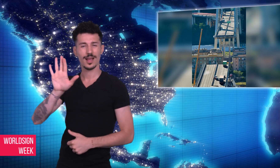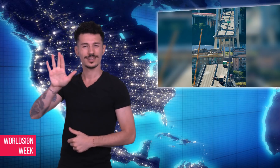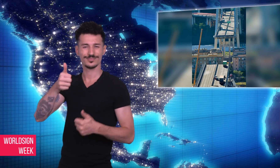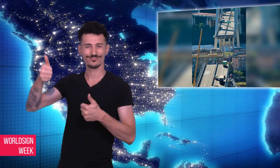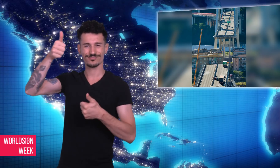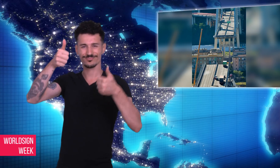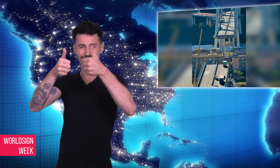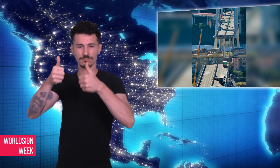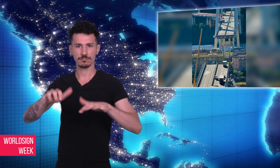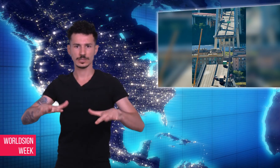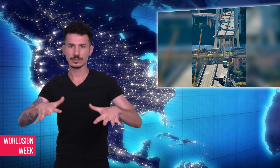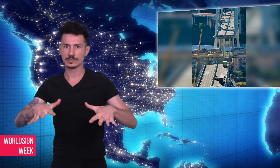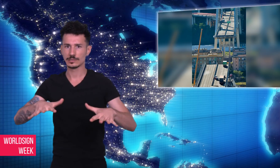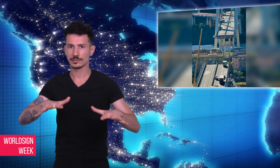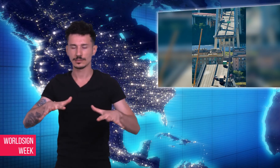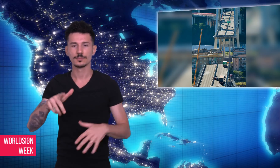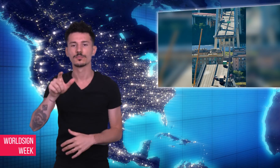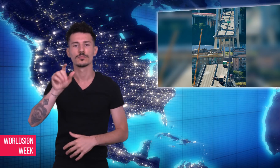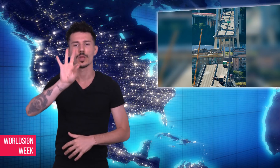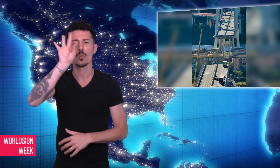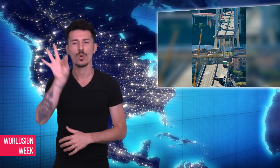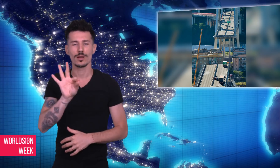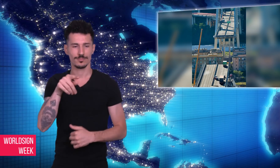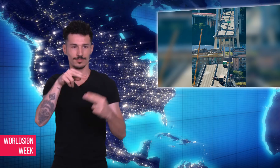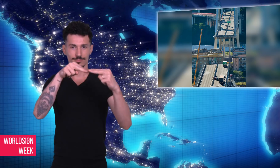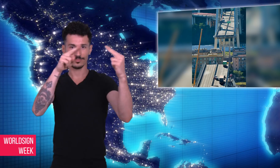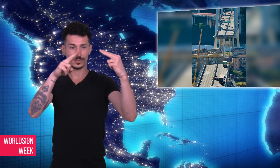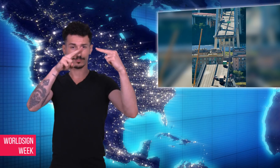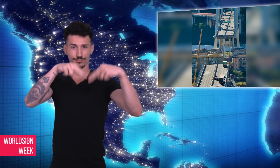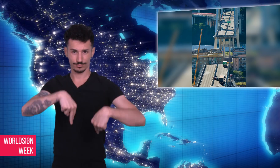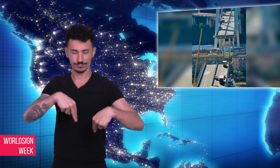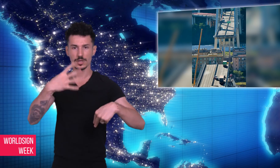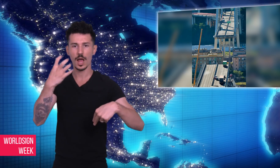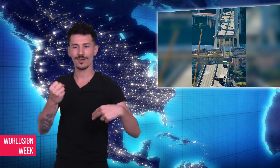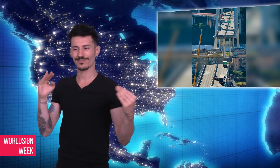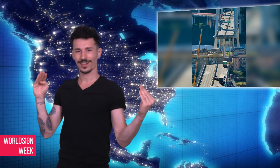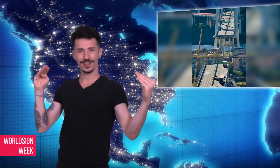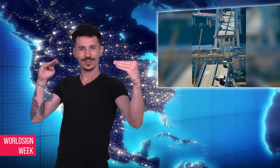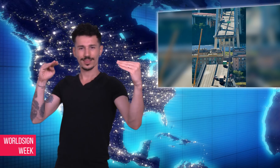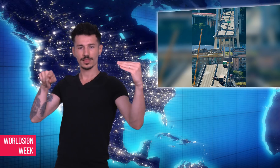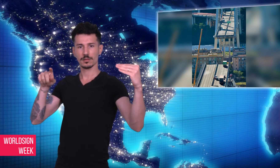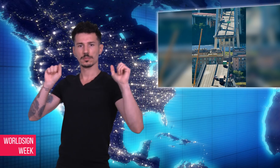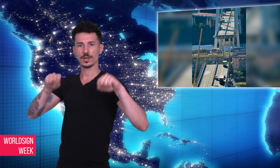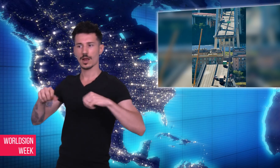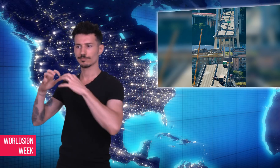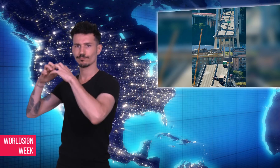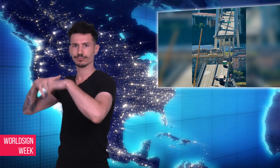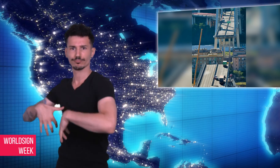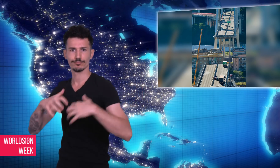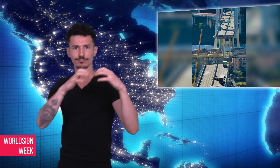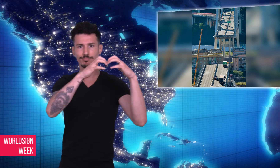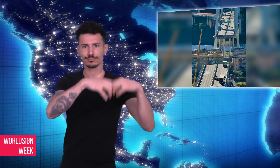the ground when the bridge came down from above. Italian authorities fear